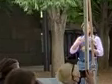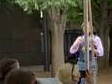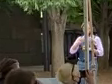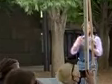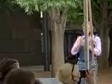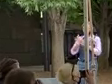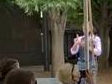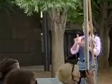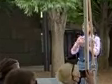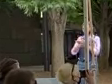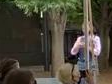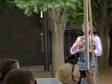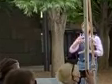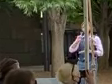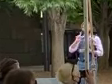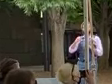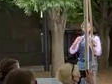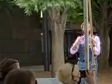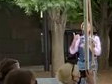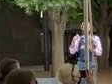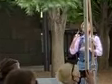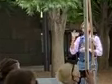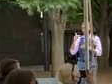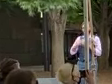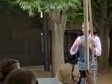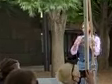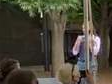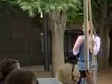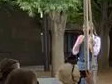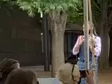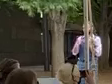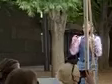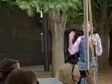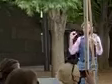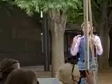Thirty-one years ago a thousand activists gathered close to this spot